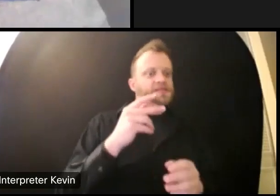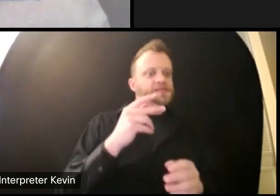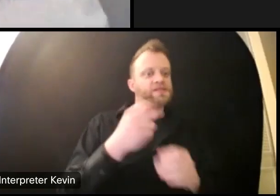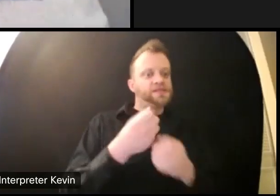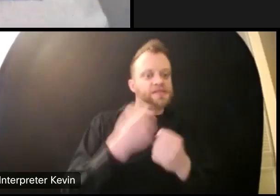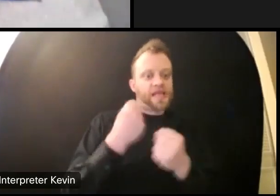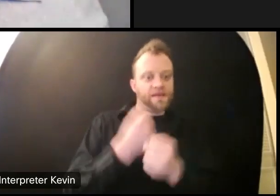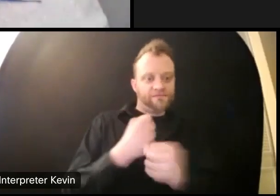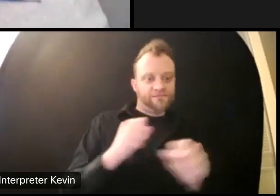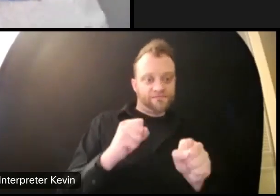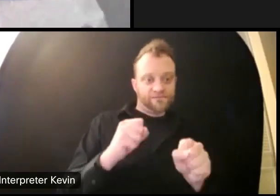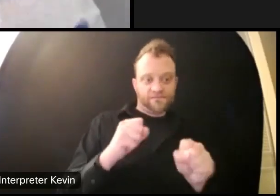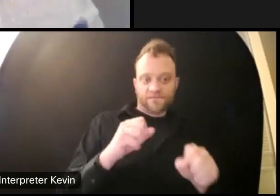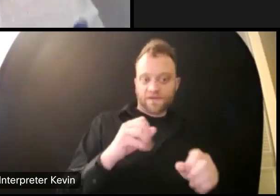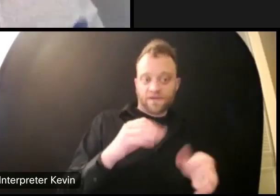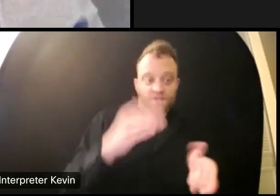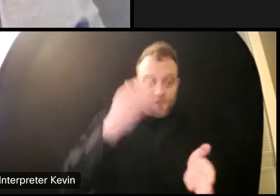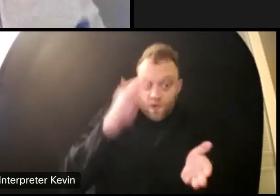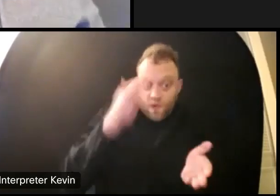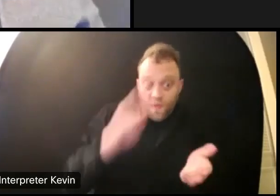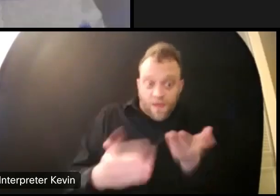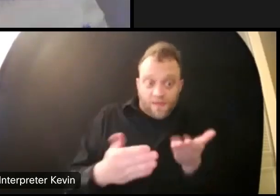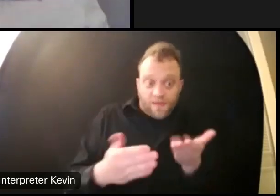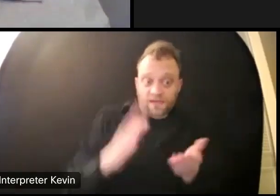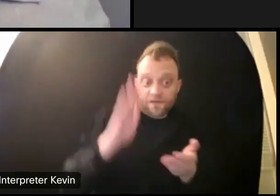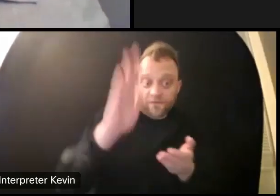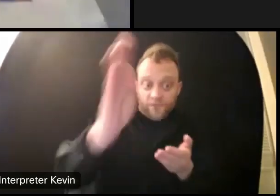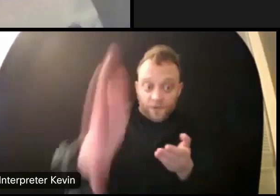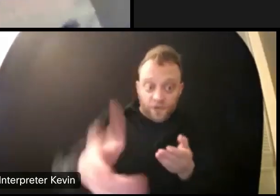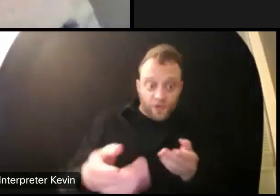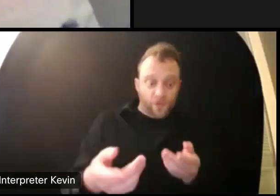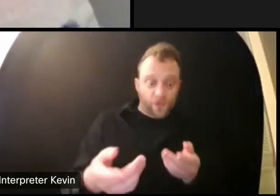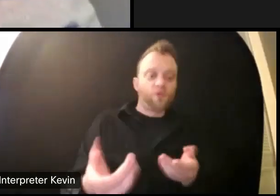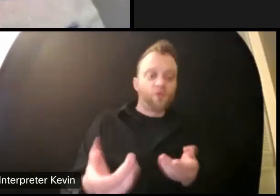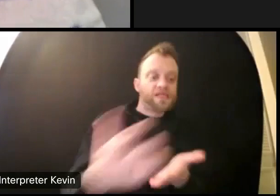you may receive a contribution from someone in a couple of months who would say, listen I know